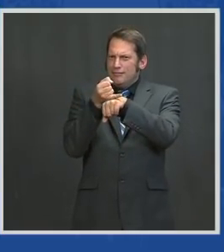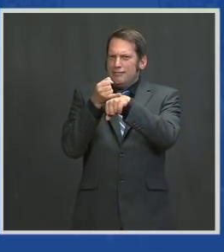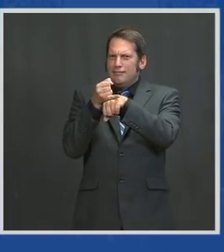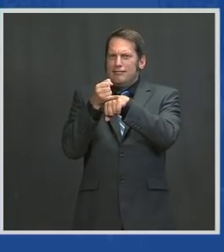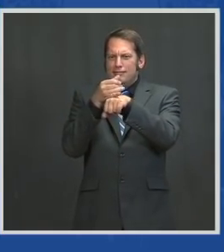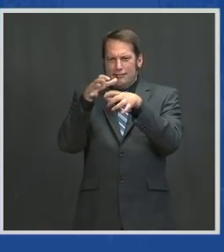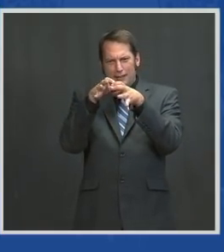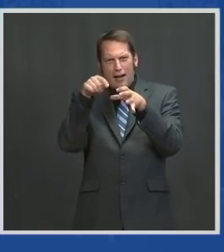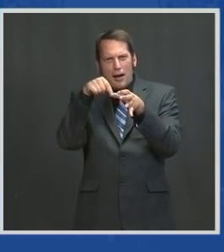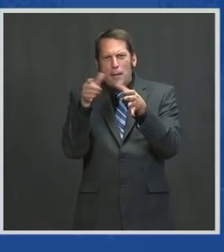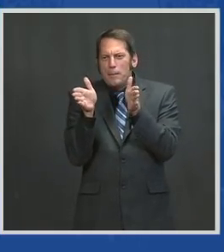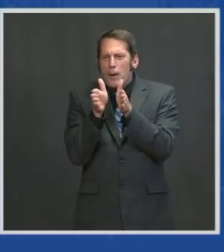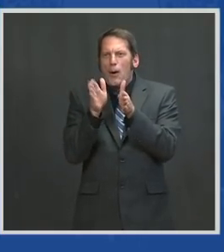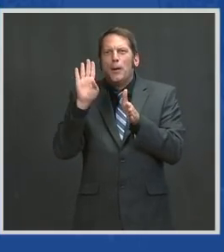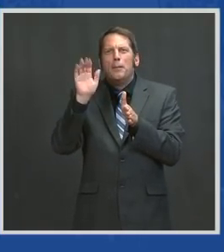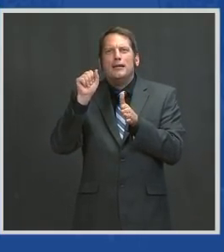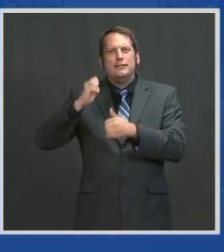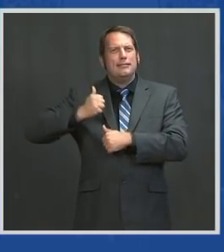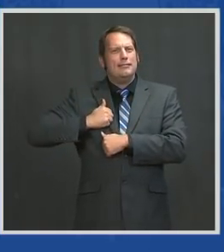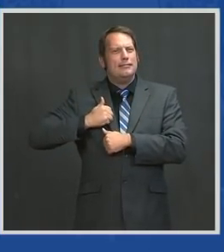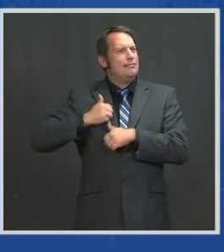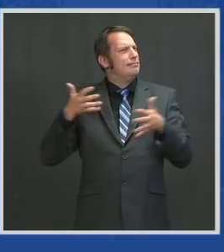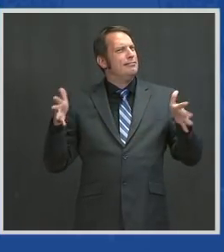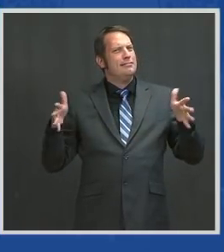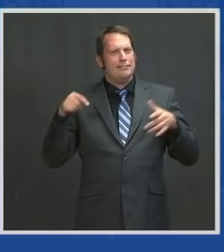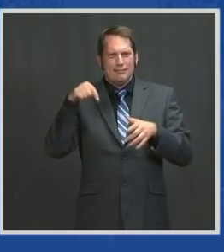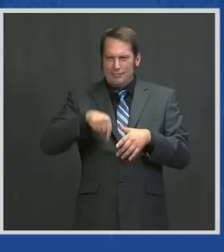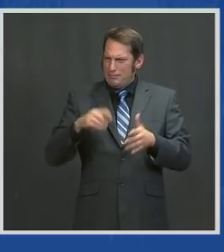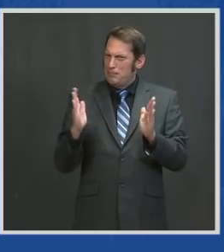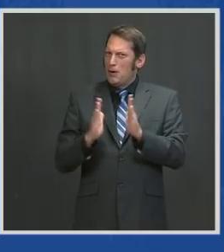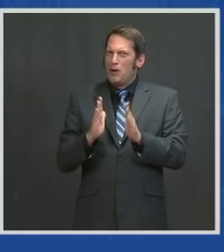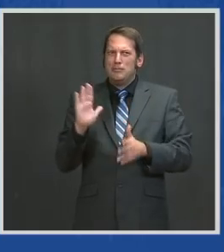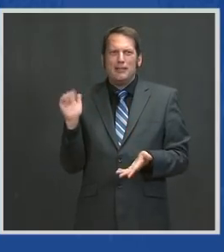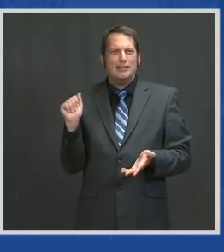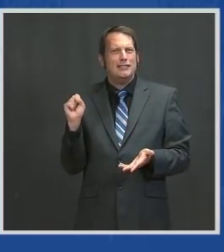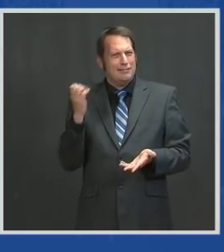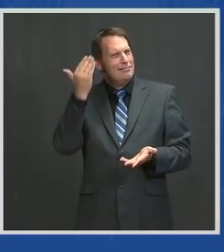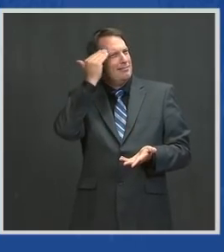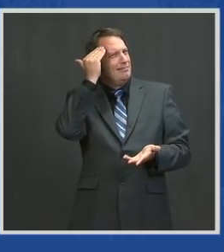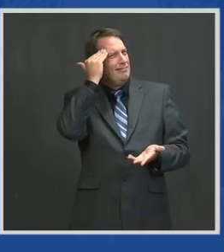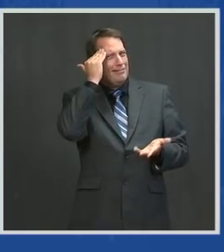Despite our small footprint in East Anglia, we have a far reaching impact